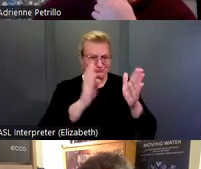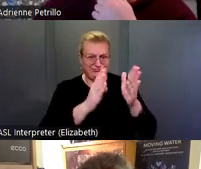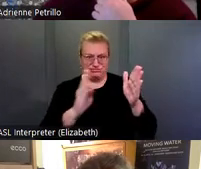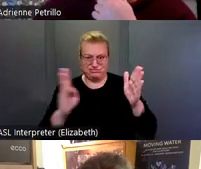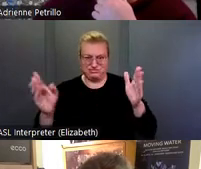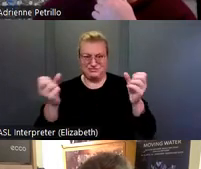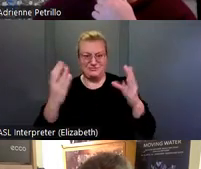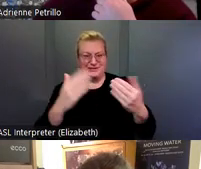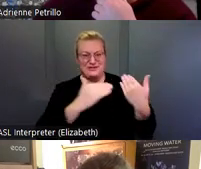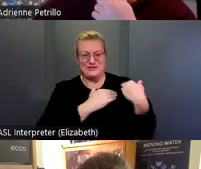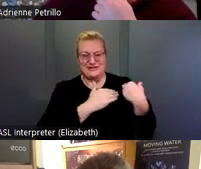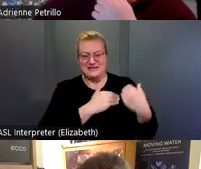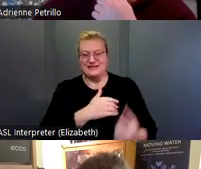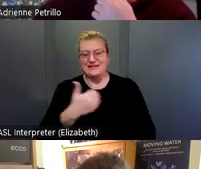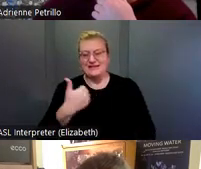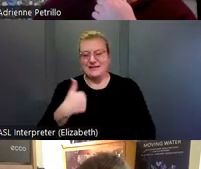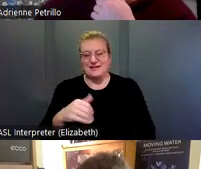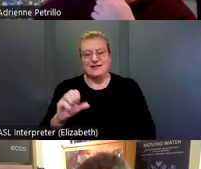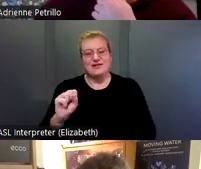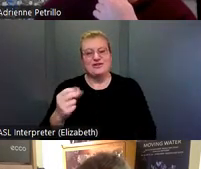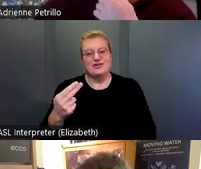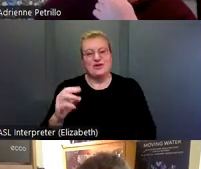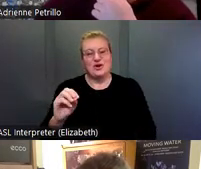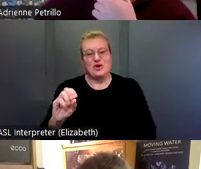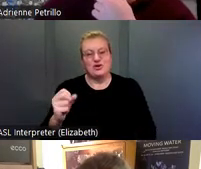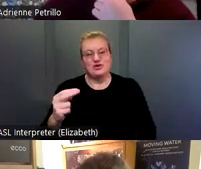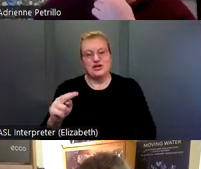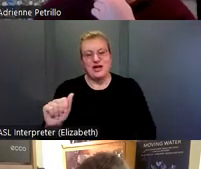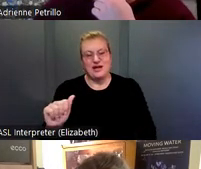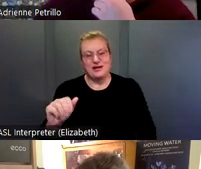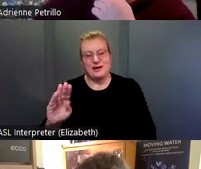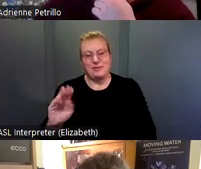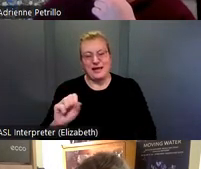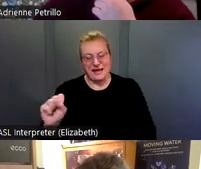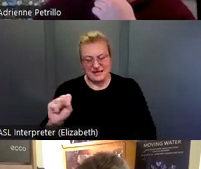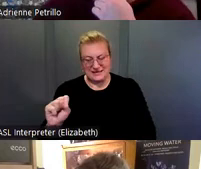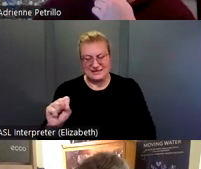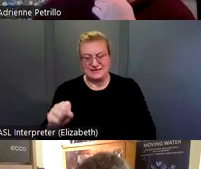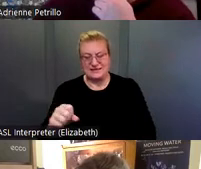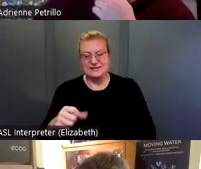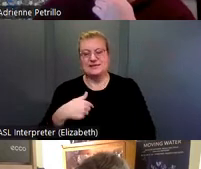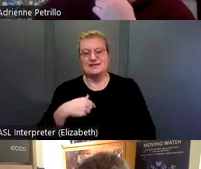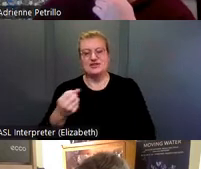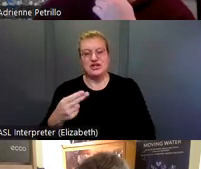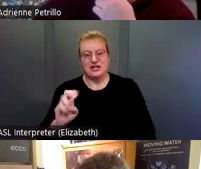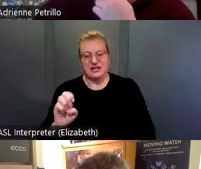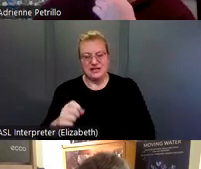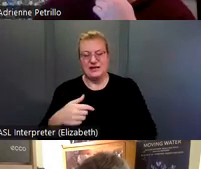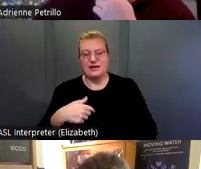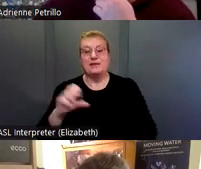I'm Shoshana Bass, she/her/hers, and I'm the artistic director of Sandglass Theater.